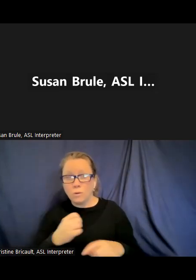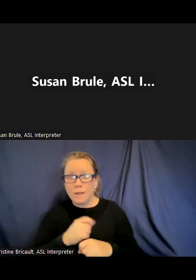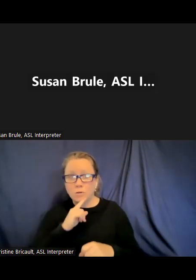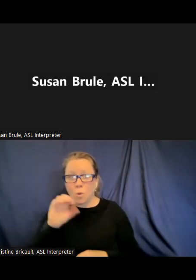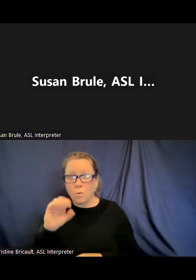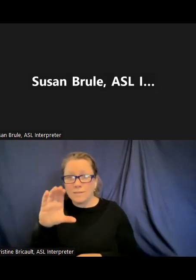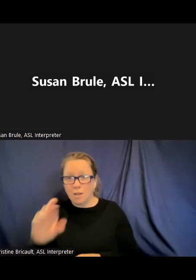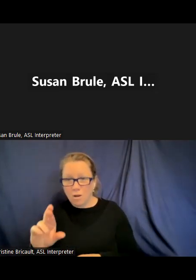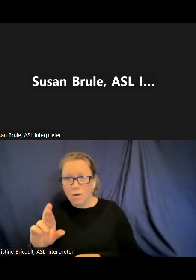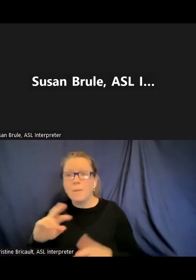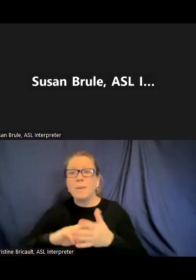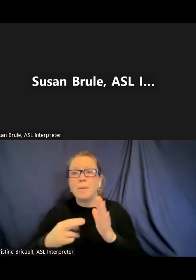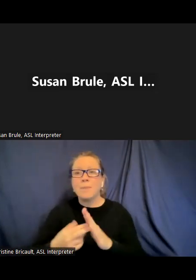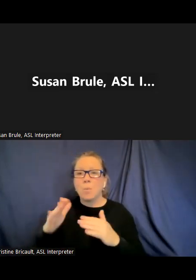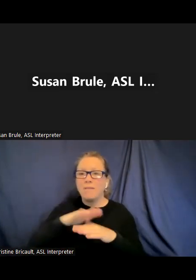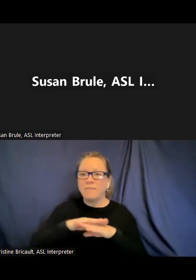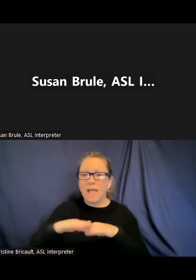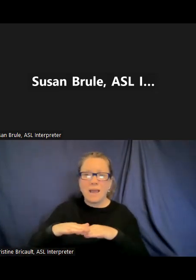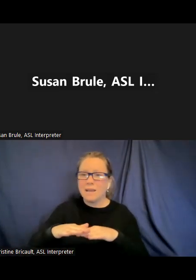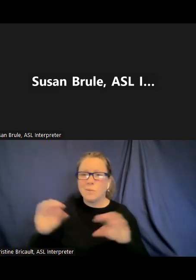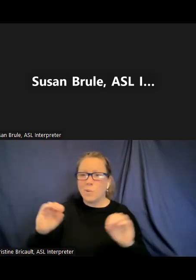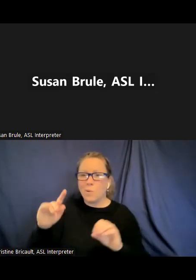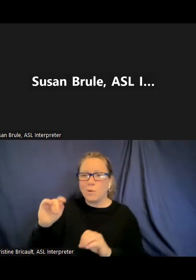come across as a flat image with no text to a screen reader.